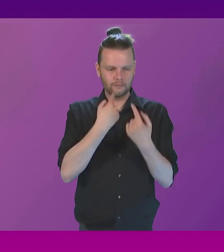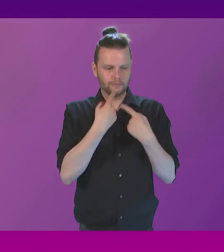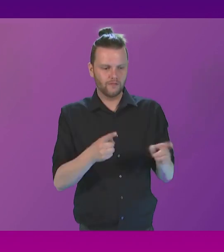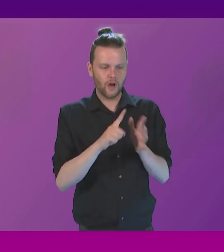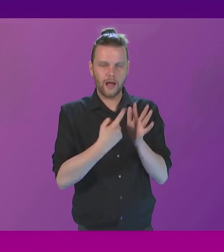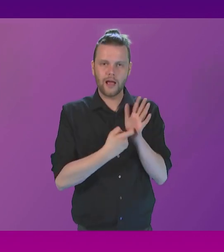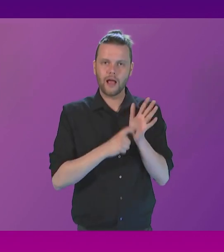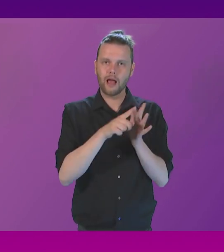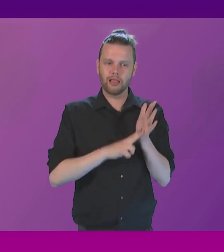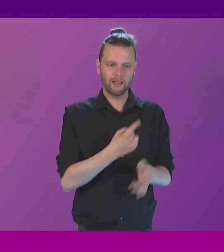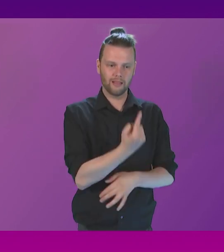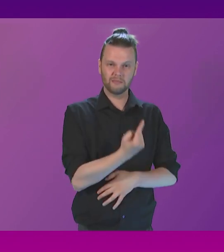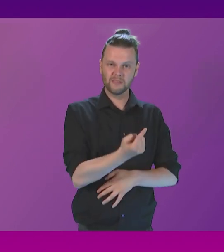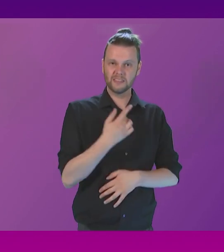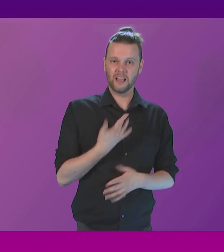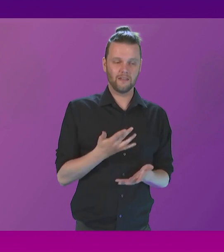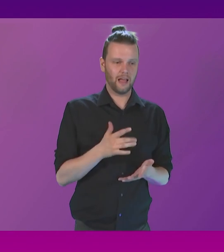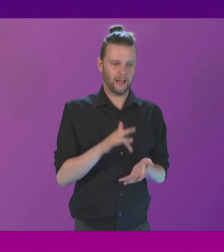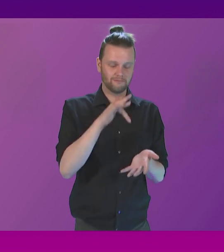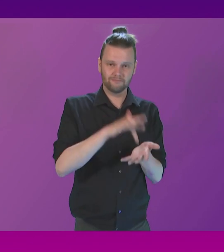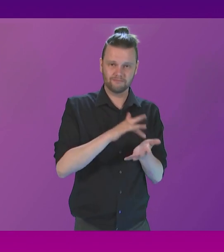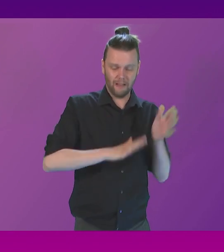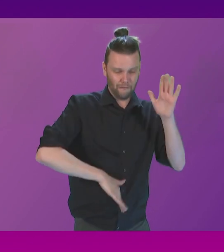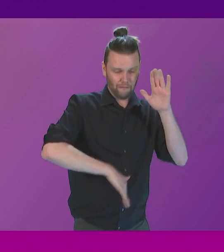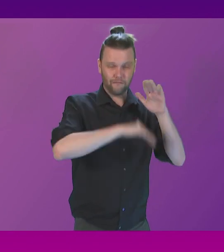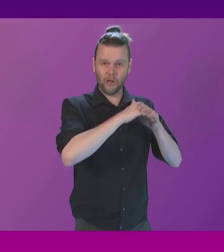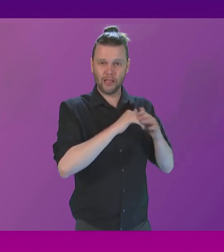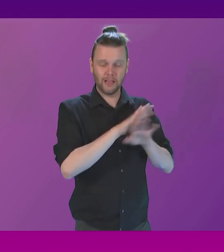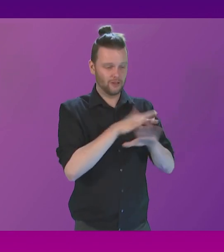who currently have a facility that is full to the brim and not fit for purpose?